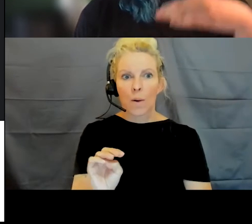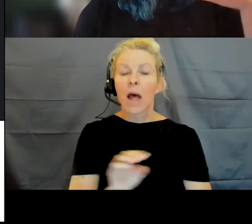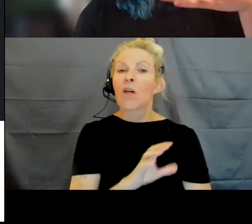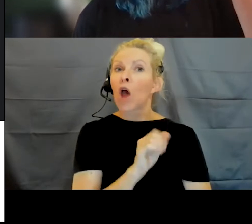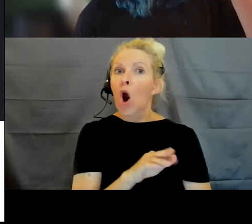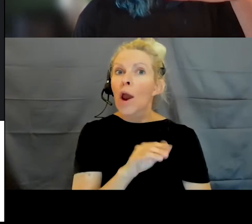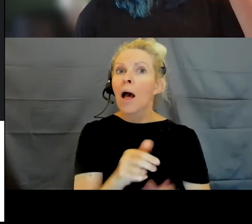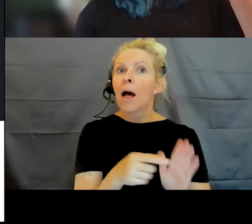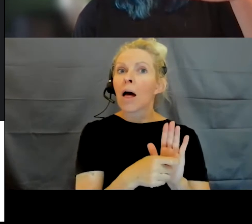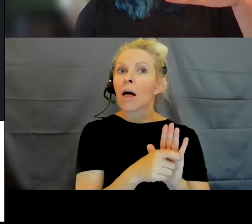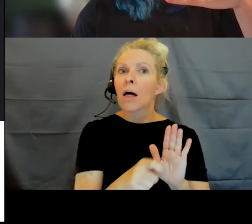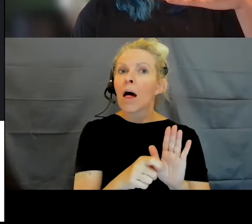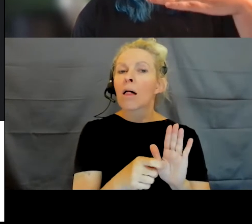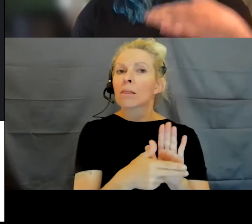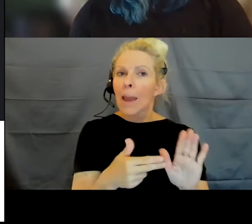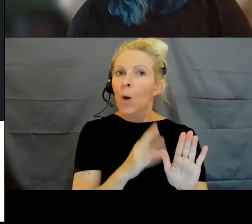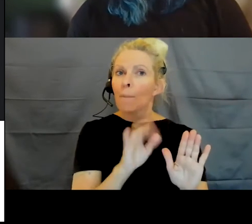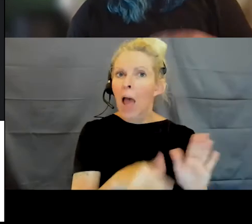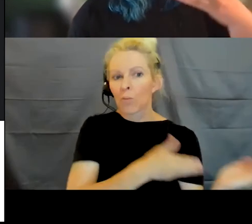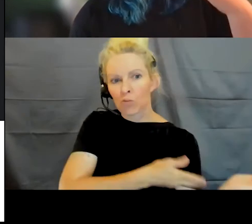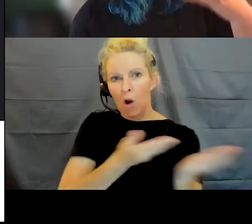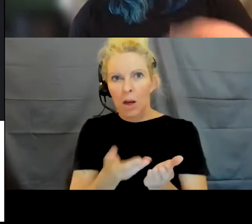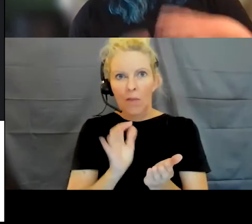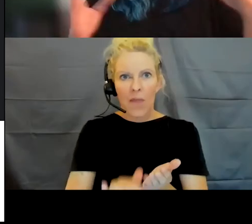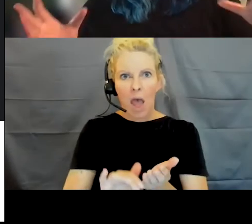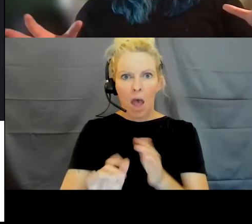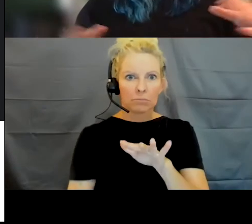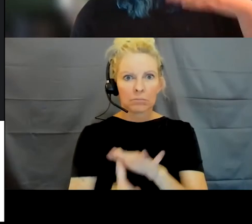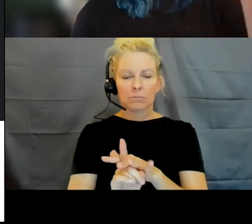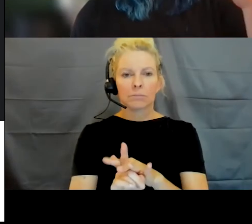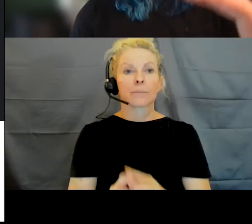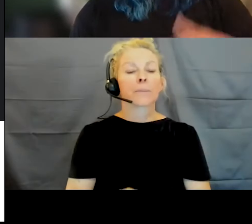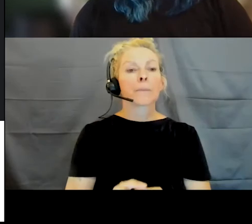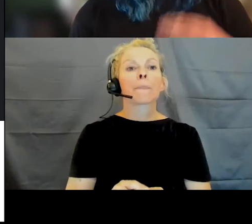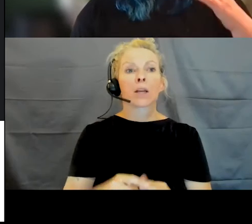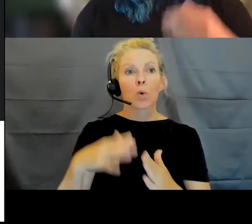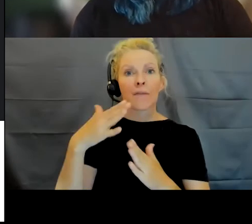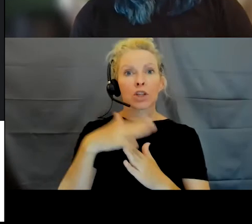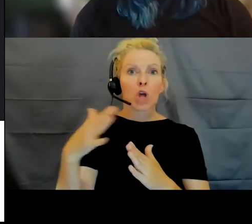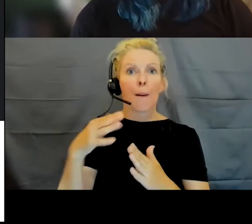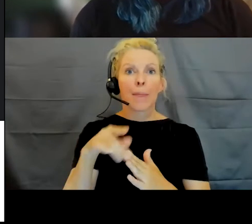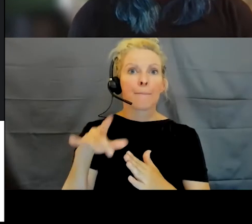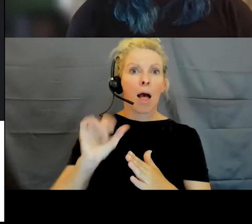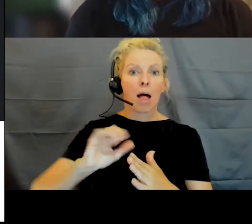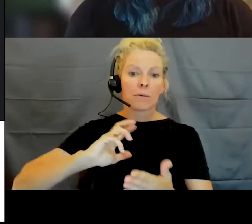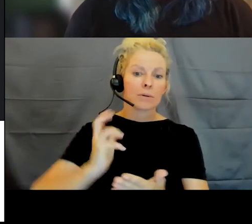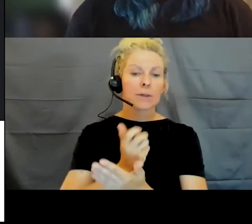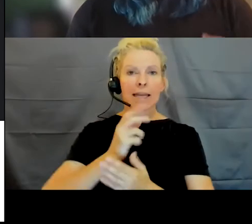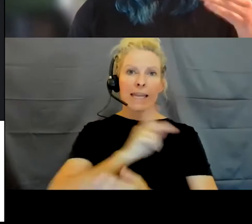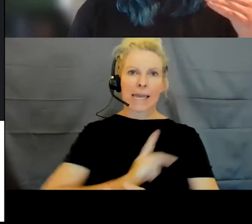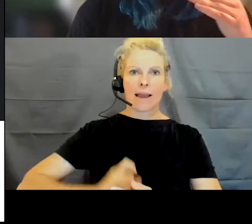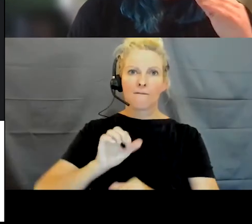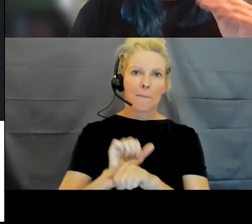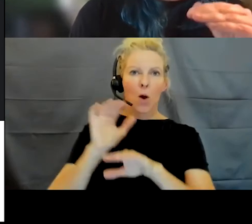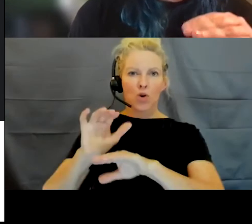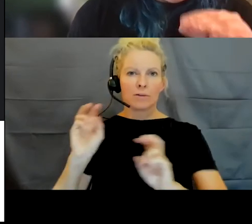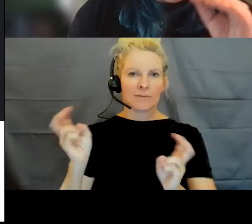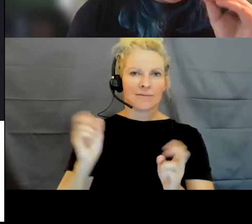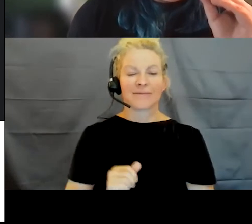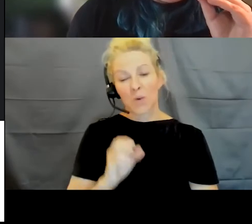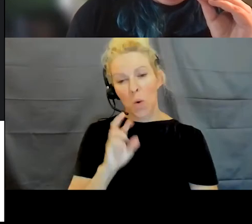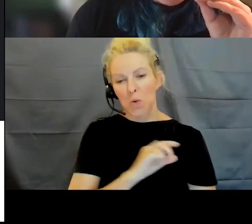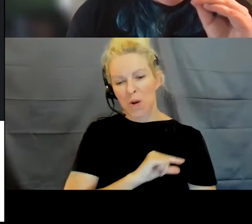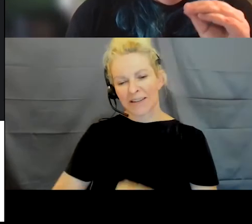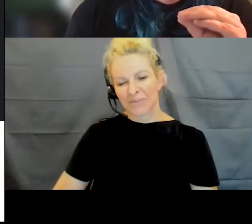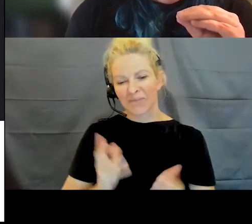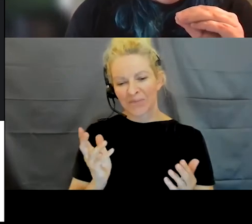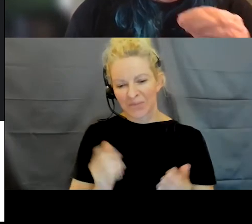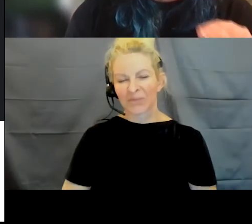which is displayed above it. At the top, the top of the pile, king or queen of the mountain. That